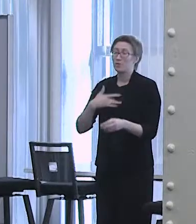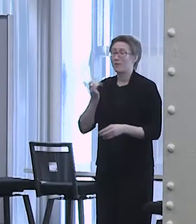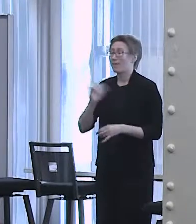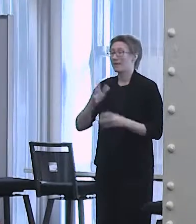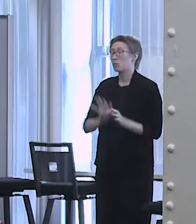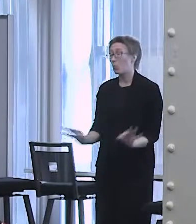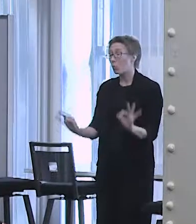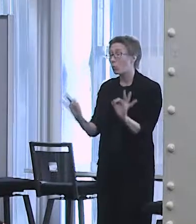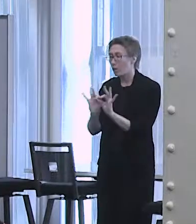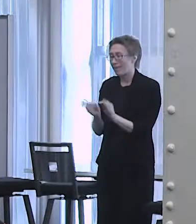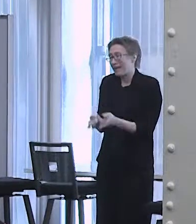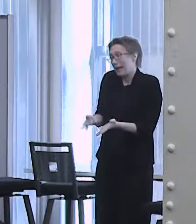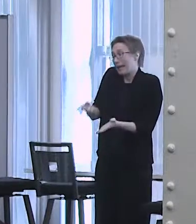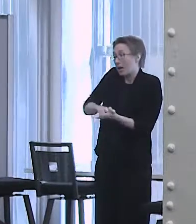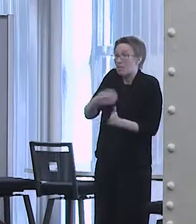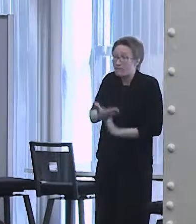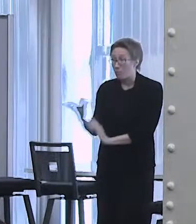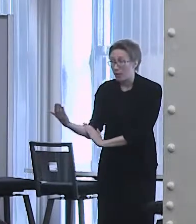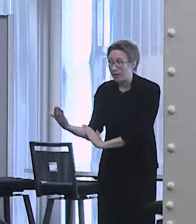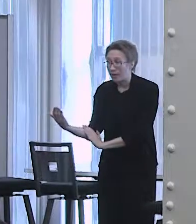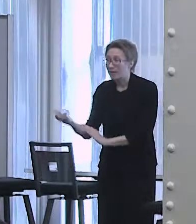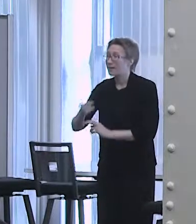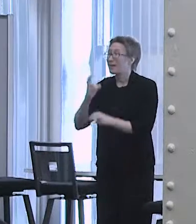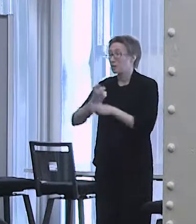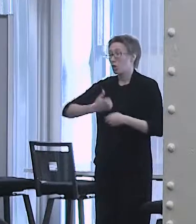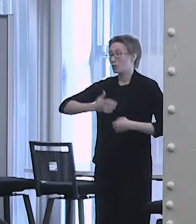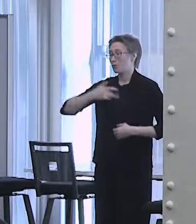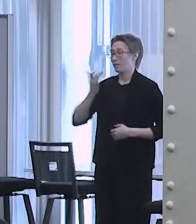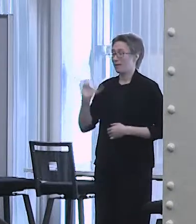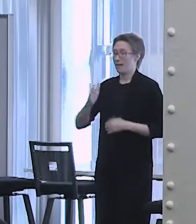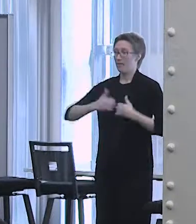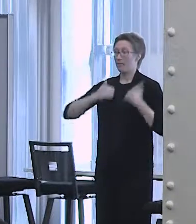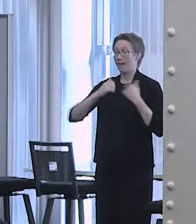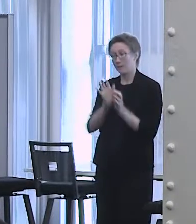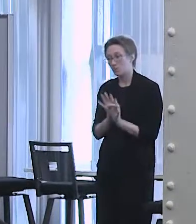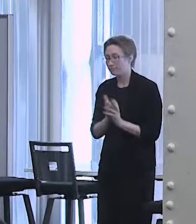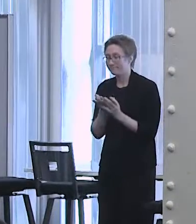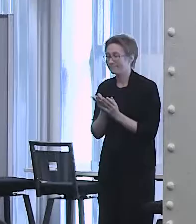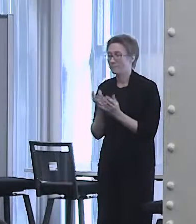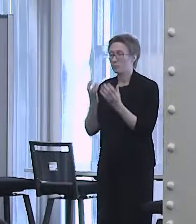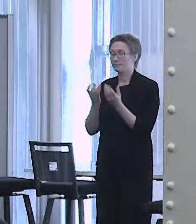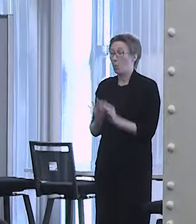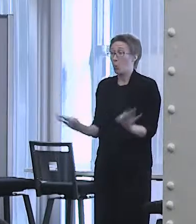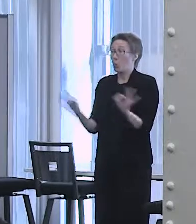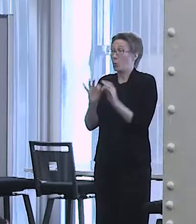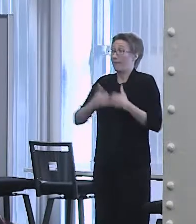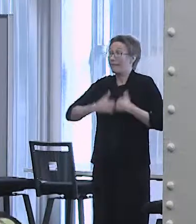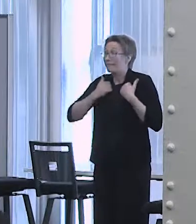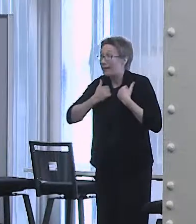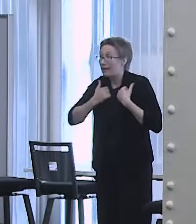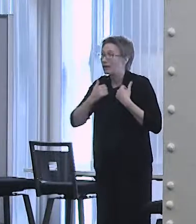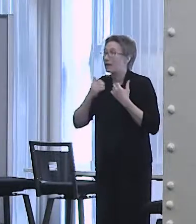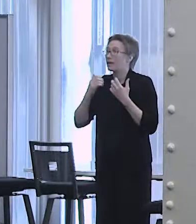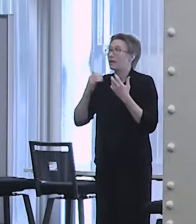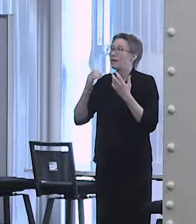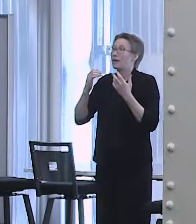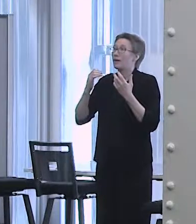When you don't feel your life is worth living because you're forced to live in a gender role that doesn't match the way you should be living?